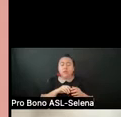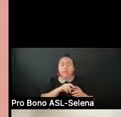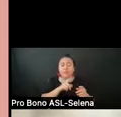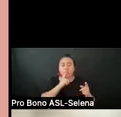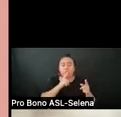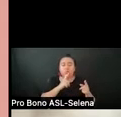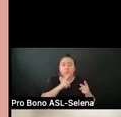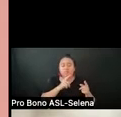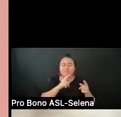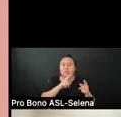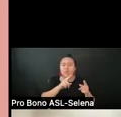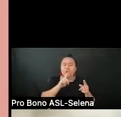We read through the reviews.